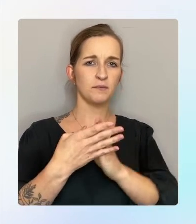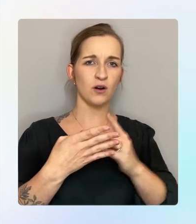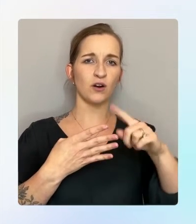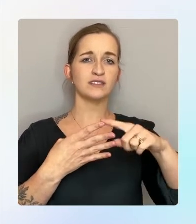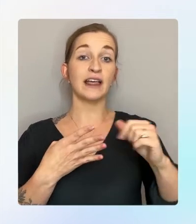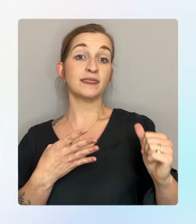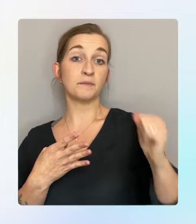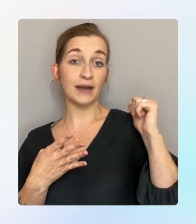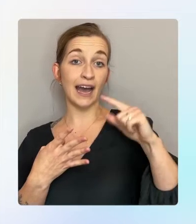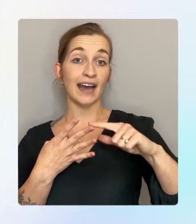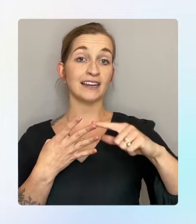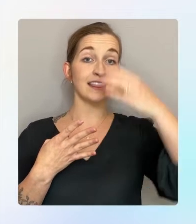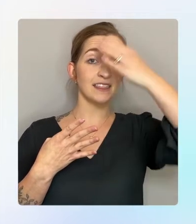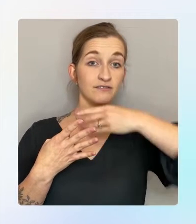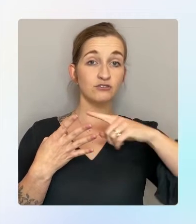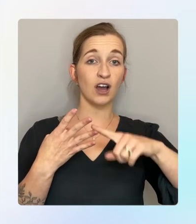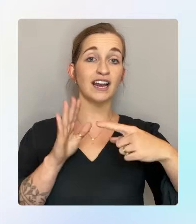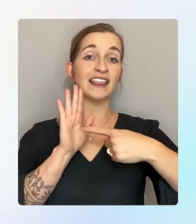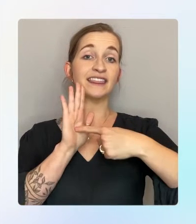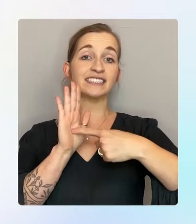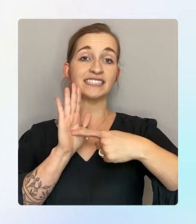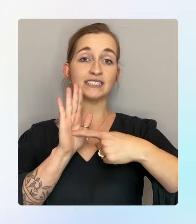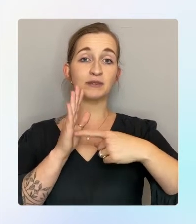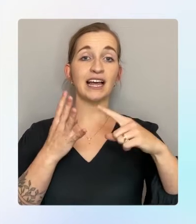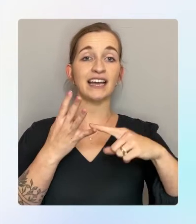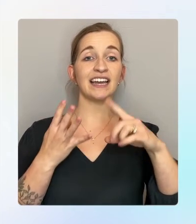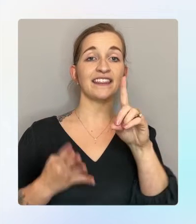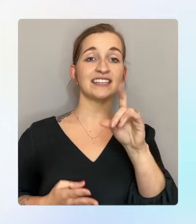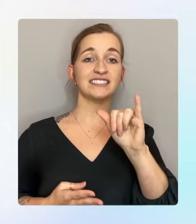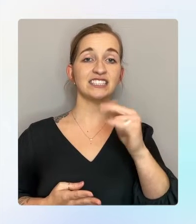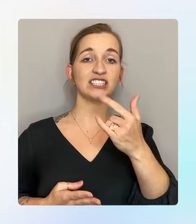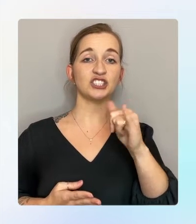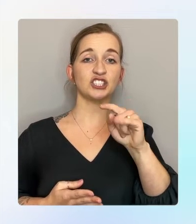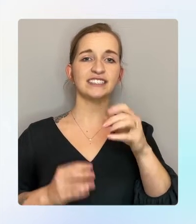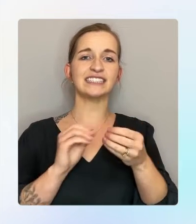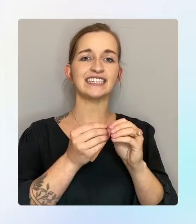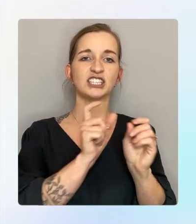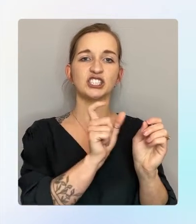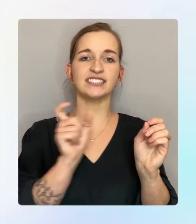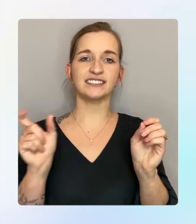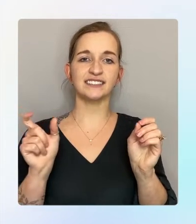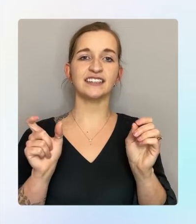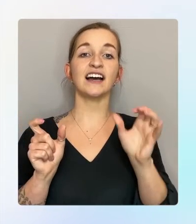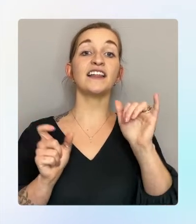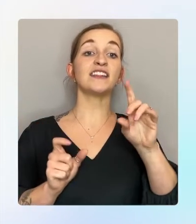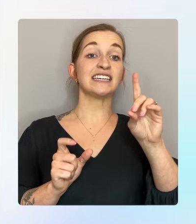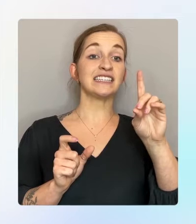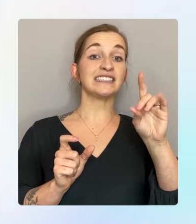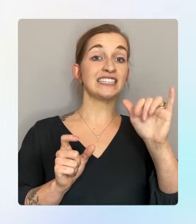the back, the front, the display, and the digits. The digits and the display share the same materials.